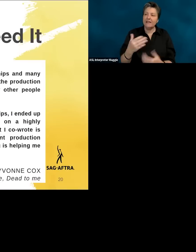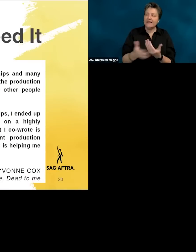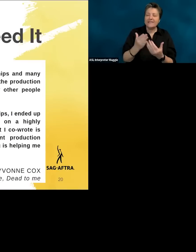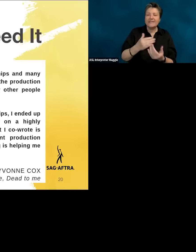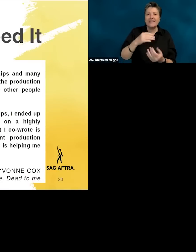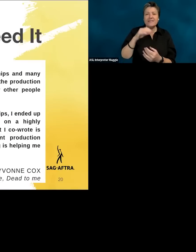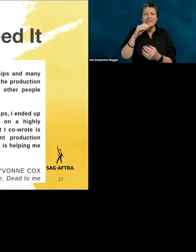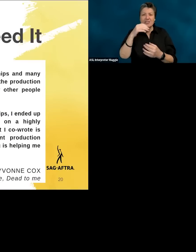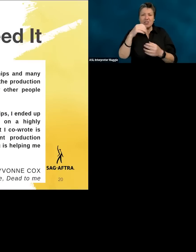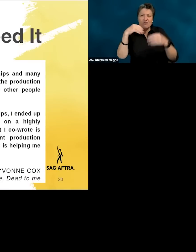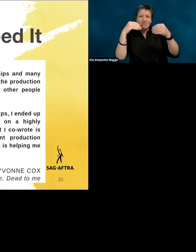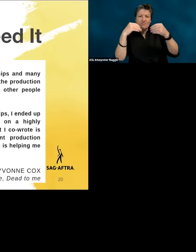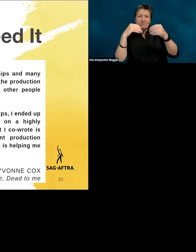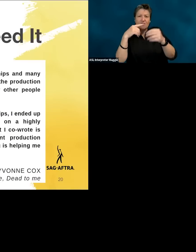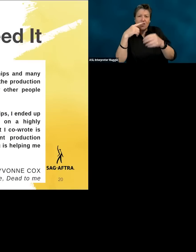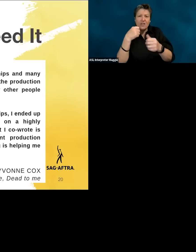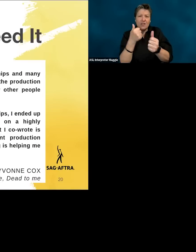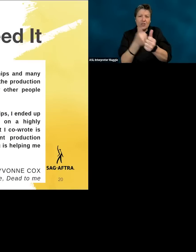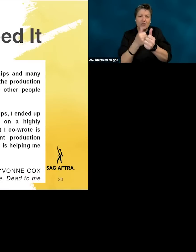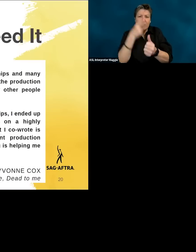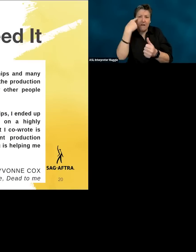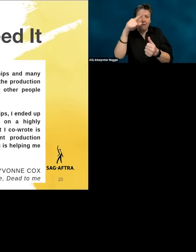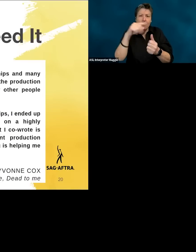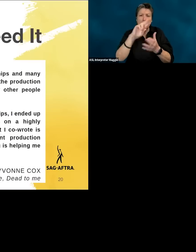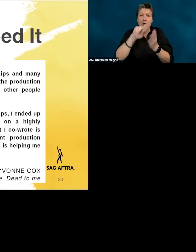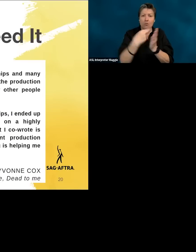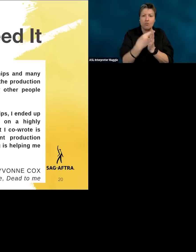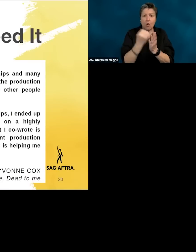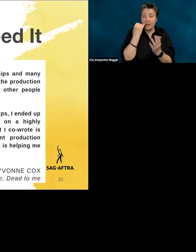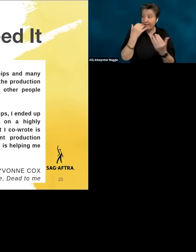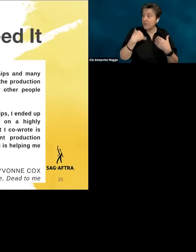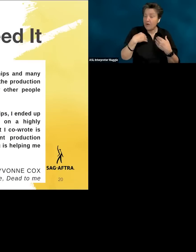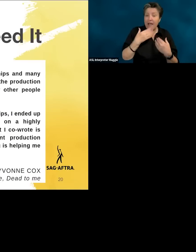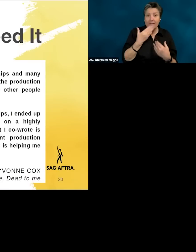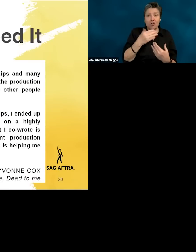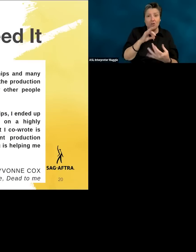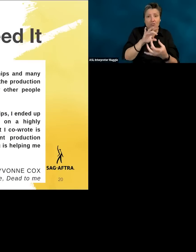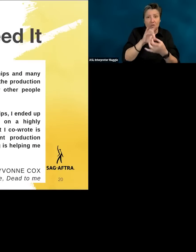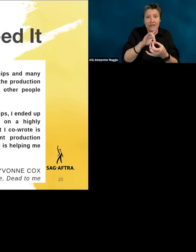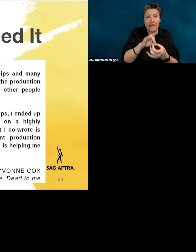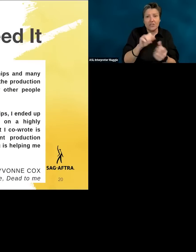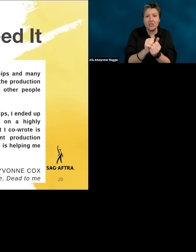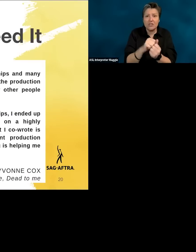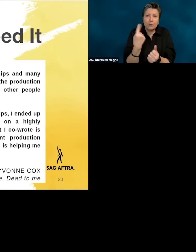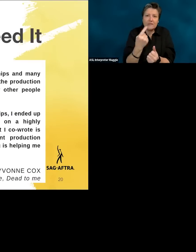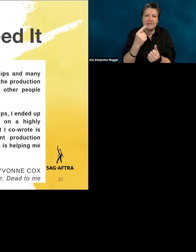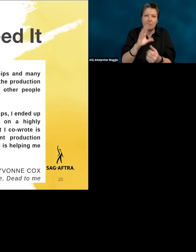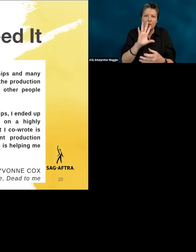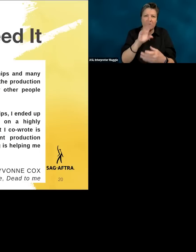in a project if you already have a good relationship with someone on that production team or the casting director.